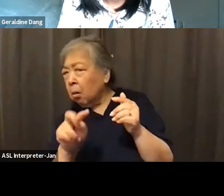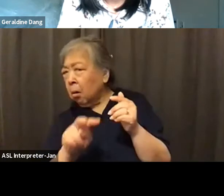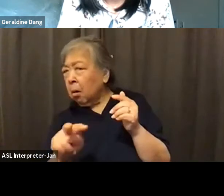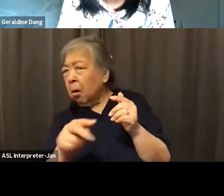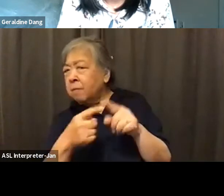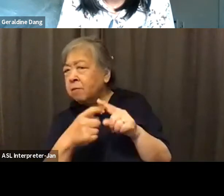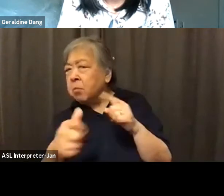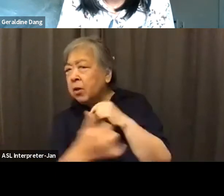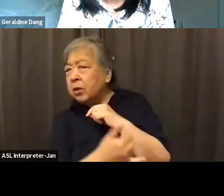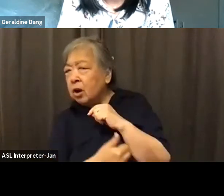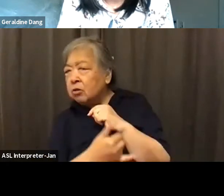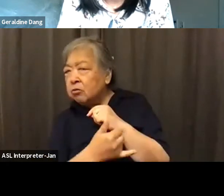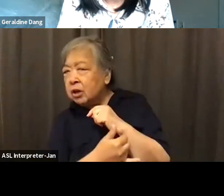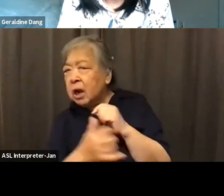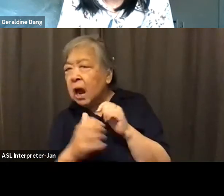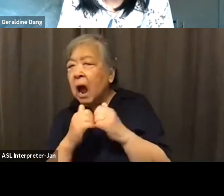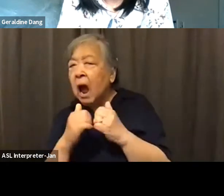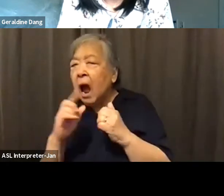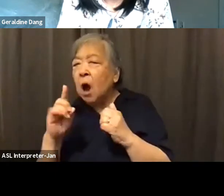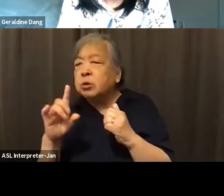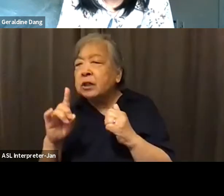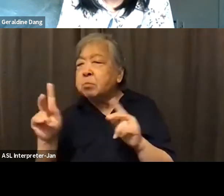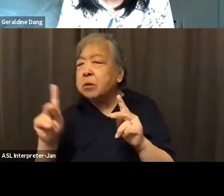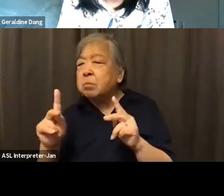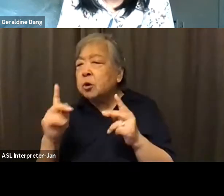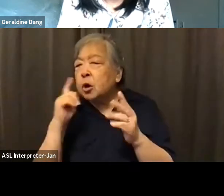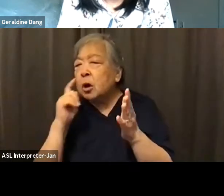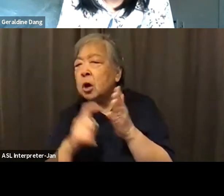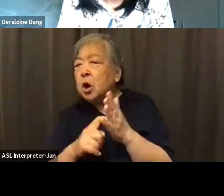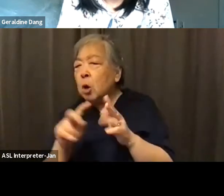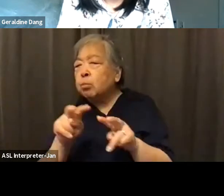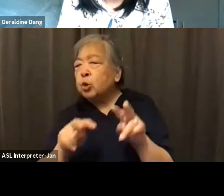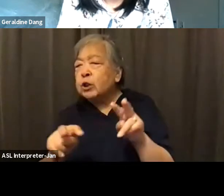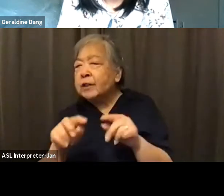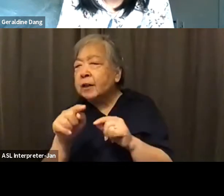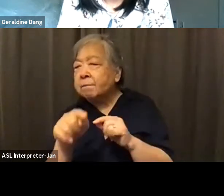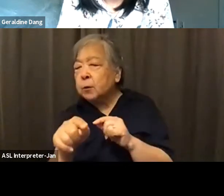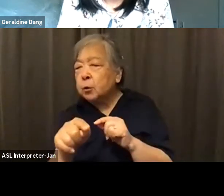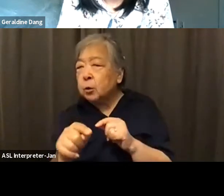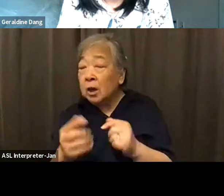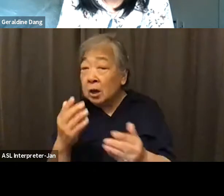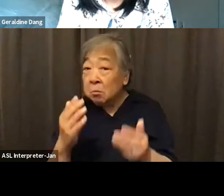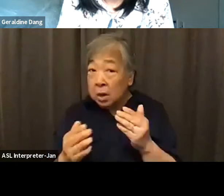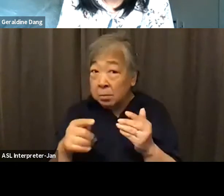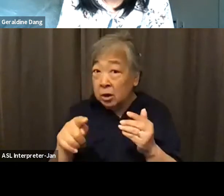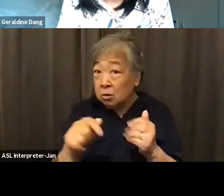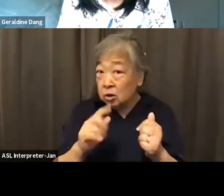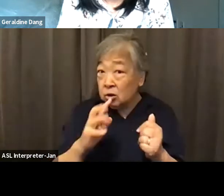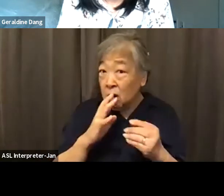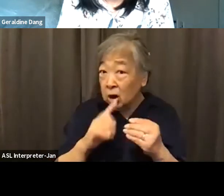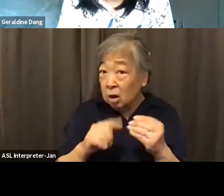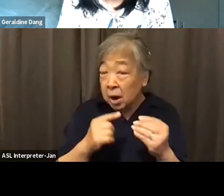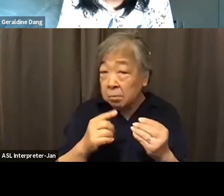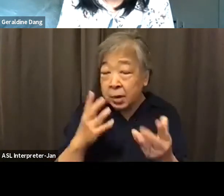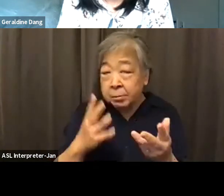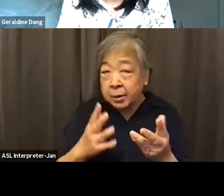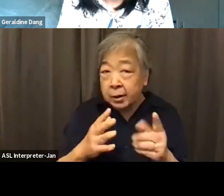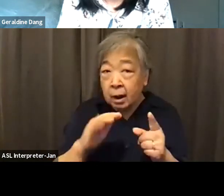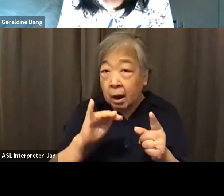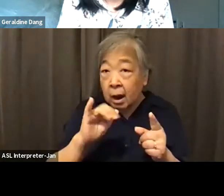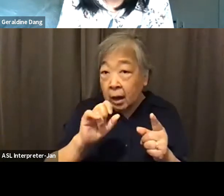And maybe you could comment on for Istou it could either be in India or South Africa or